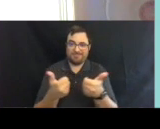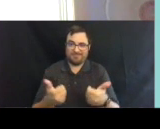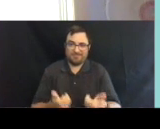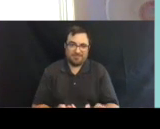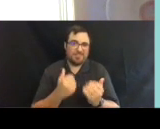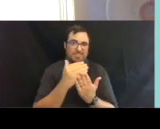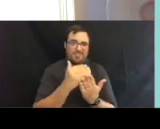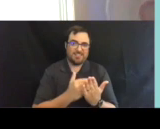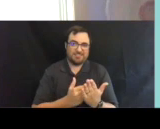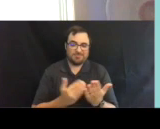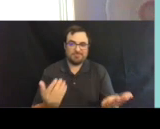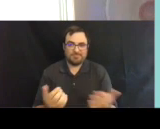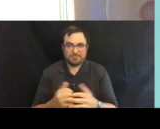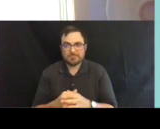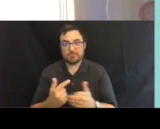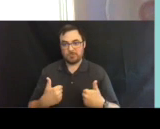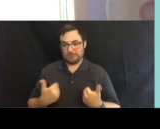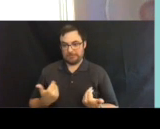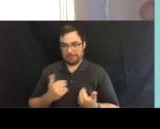But with a with a little, I like to have at least